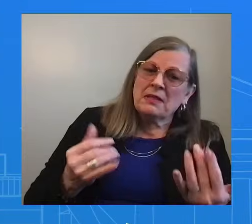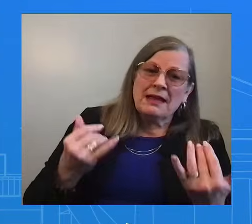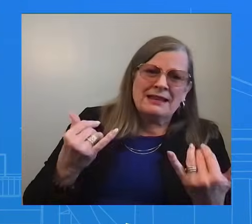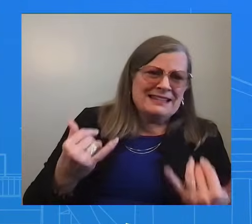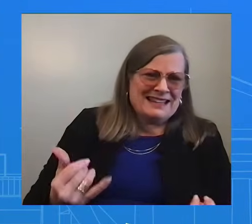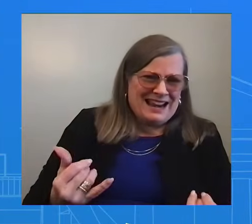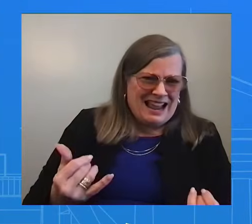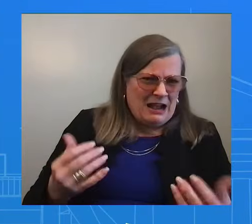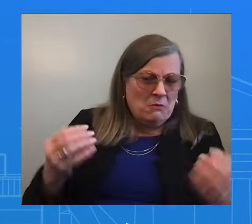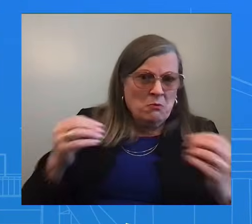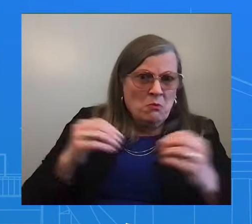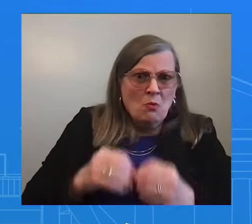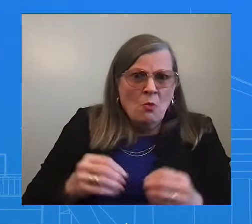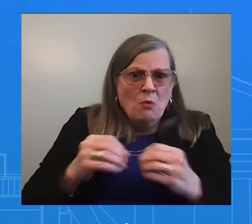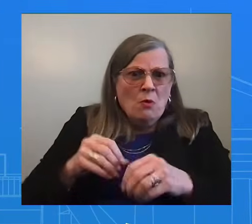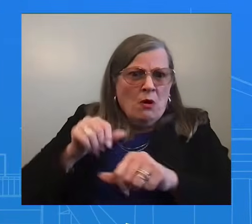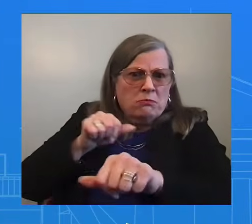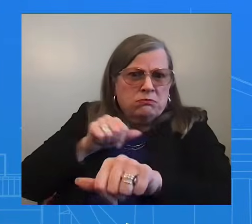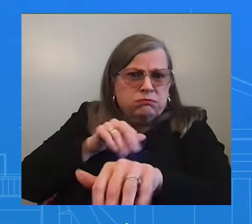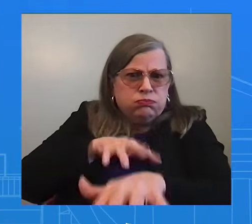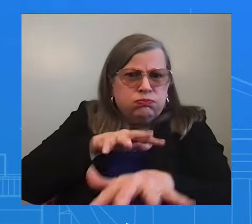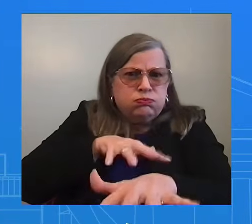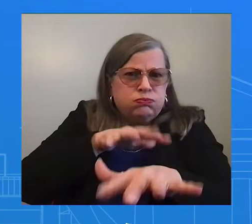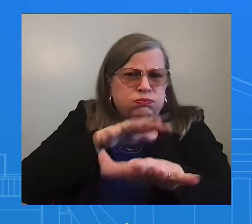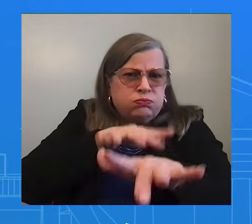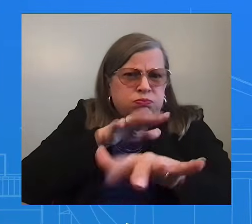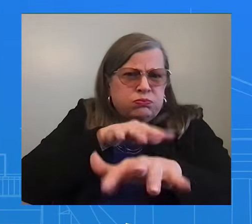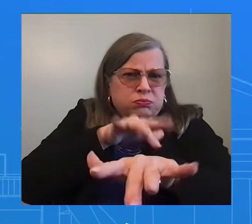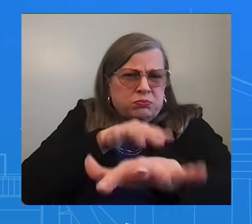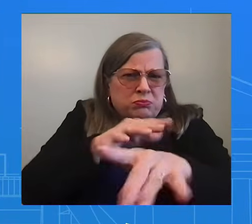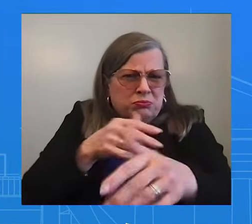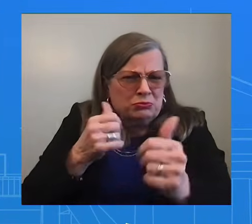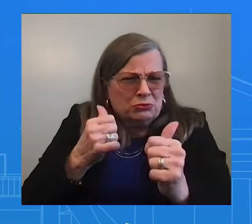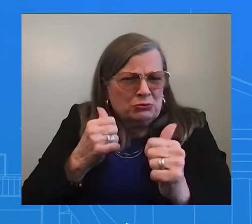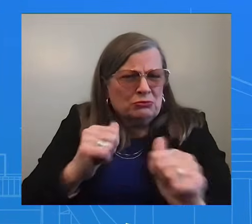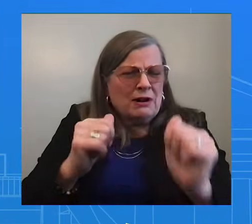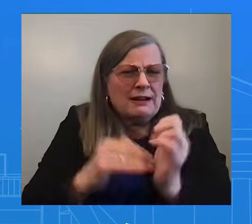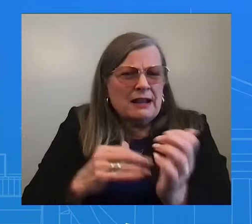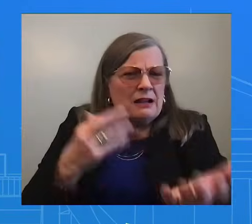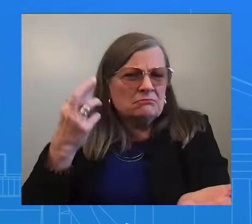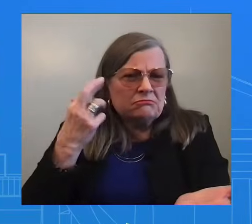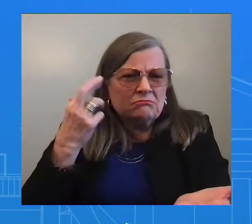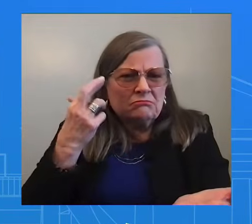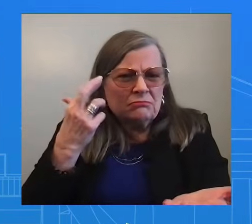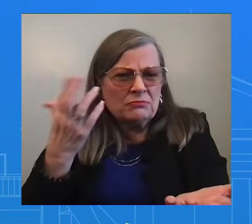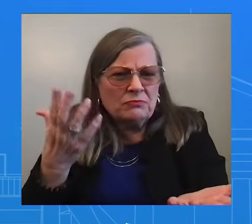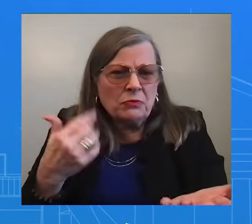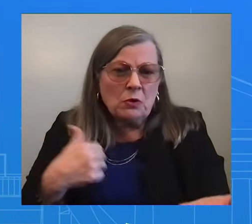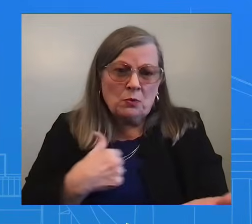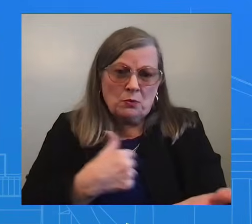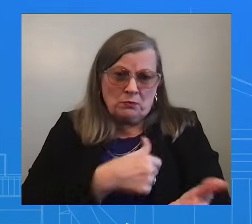being applied, again, as a team going forward. And -- and we'll see where that goes. But we're working on this really -- really hard.